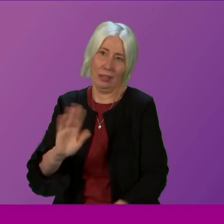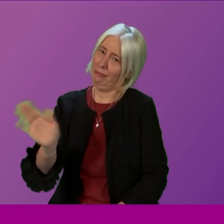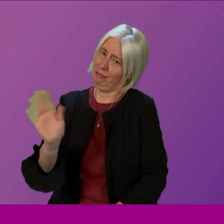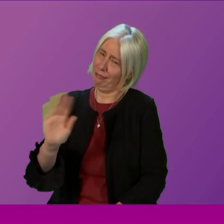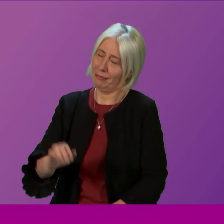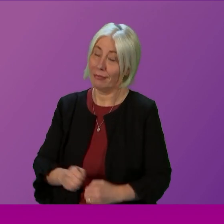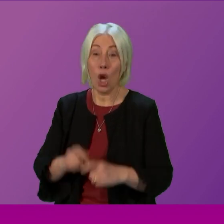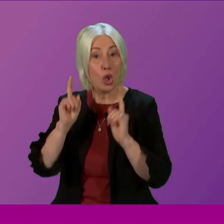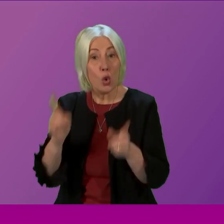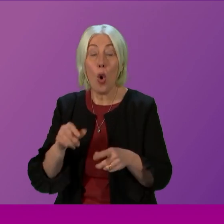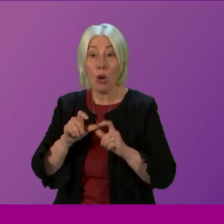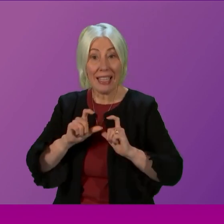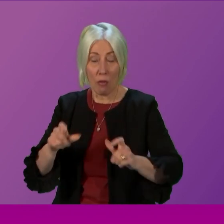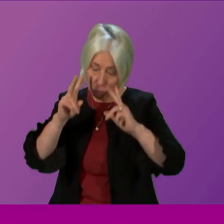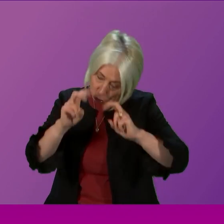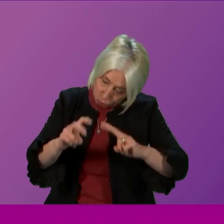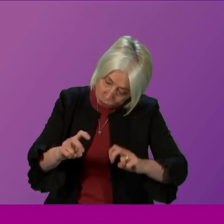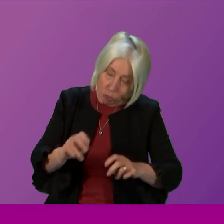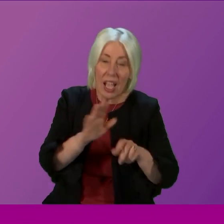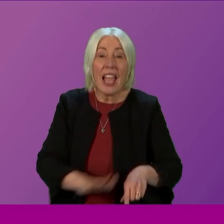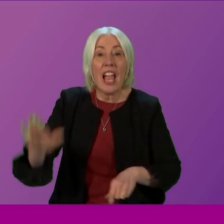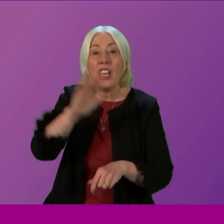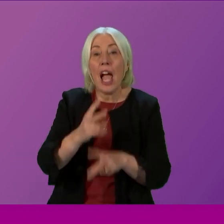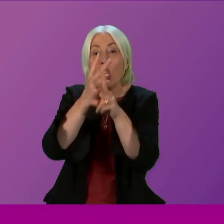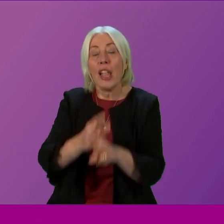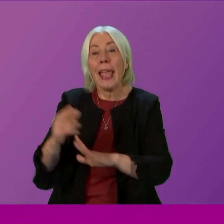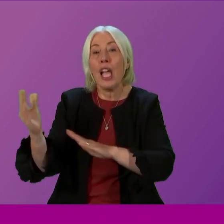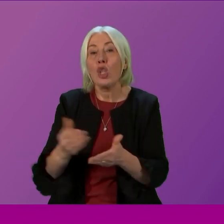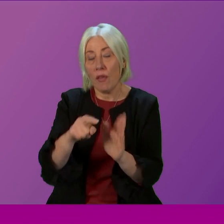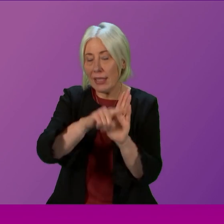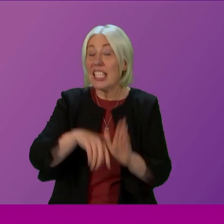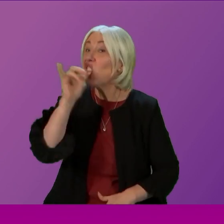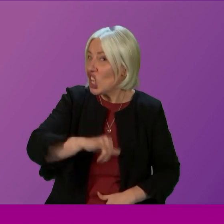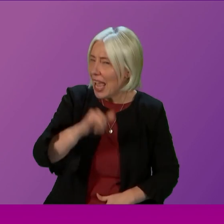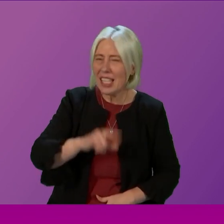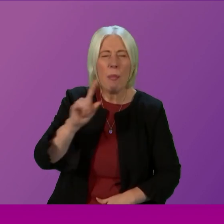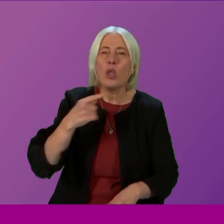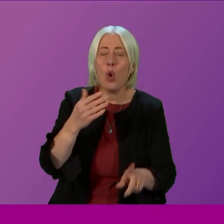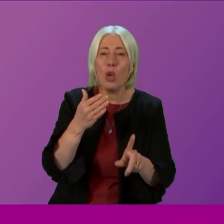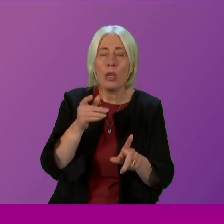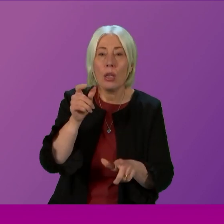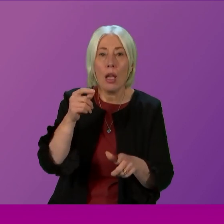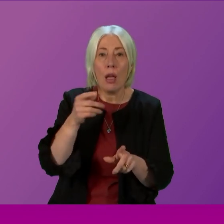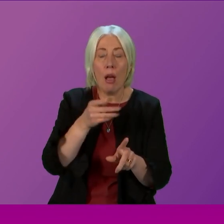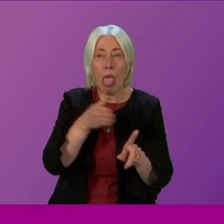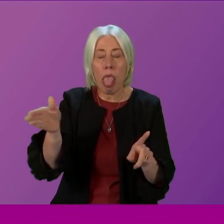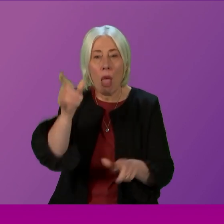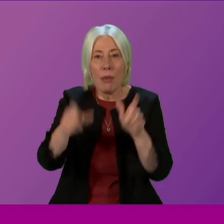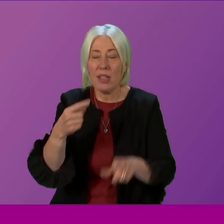let us continue to scrutinise the national care service legislation, but do not mislead people into thinking that, if we just stopped the bill,